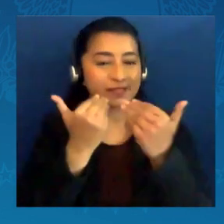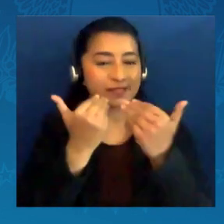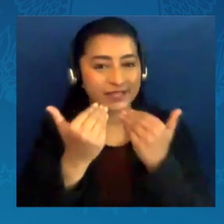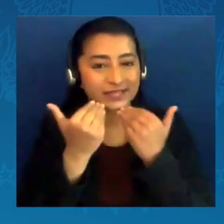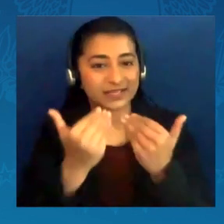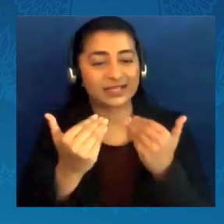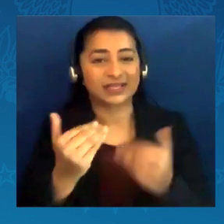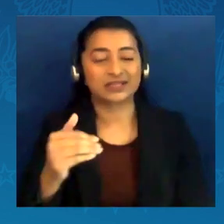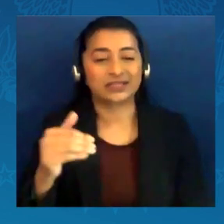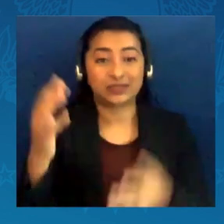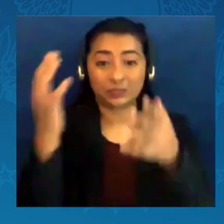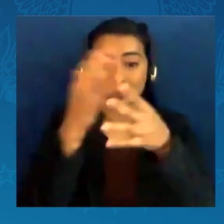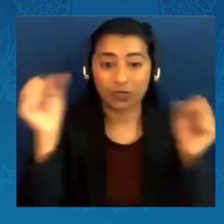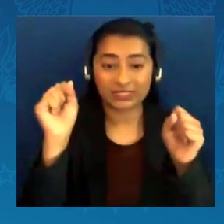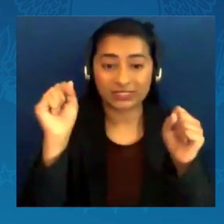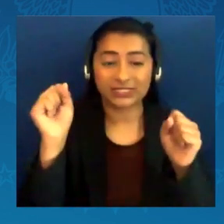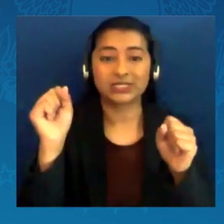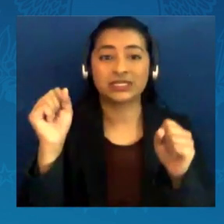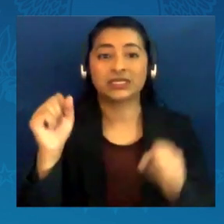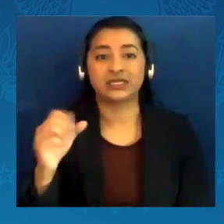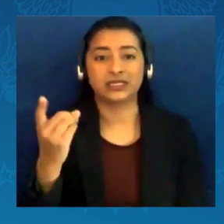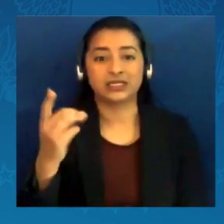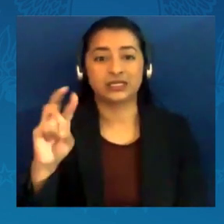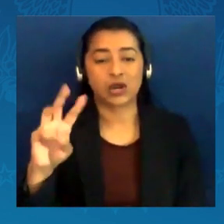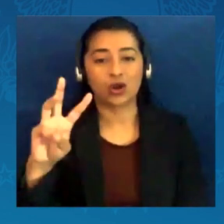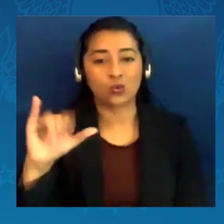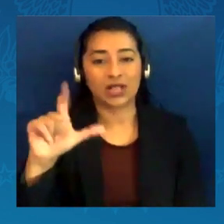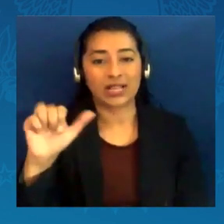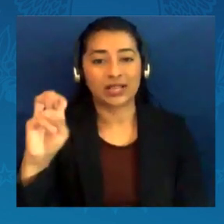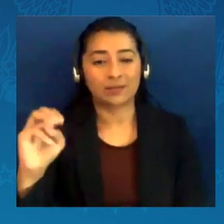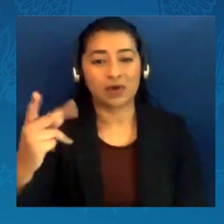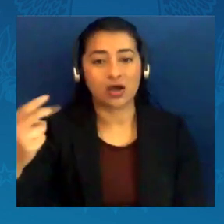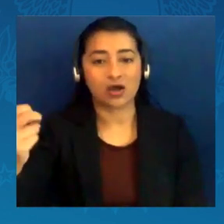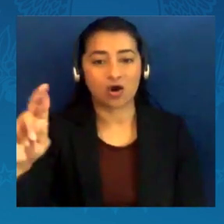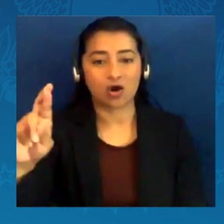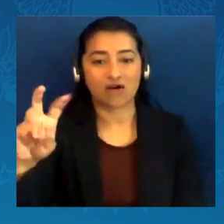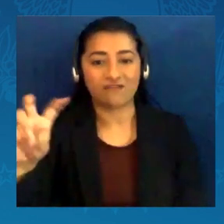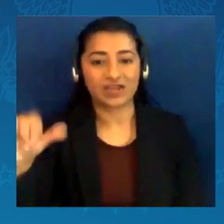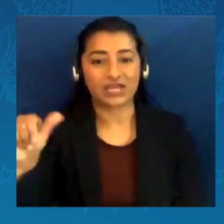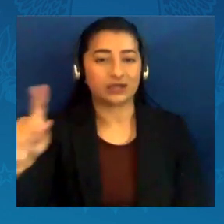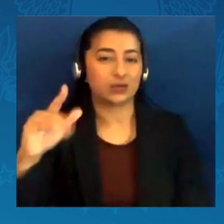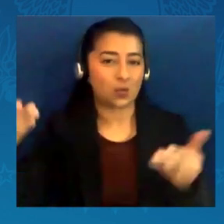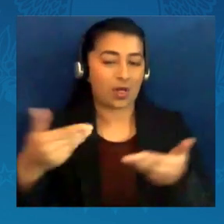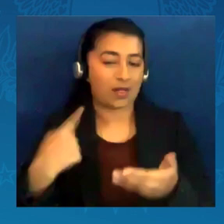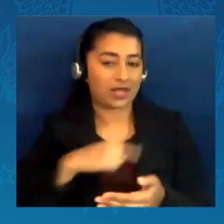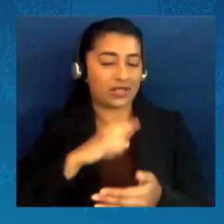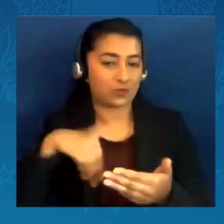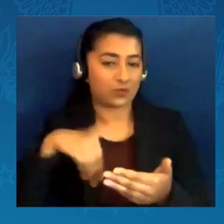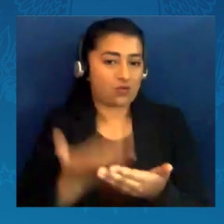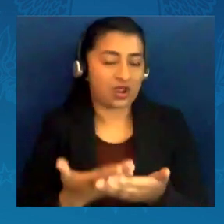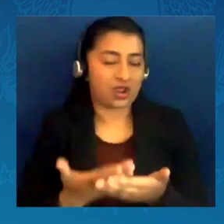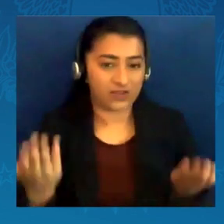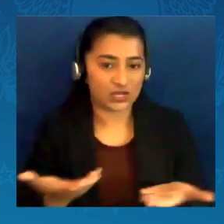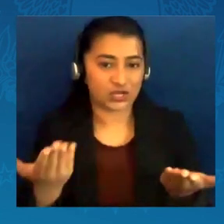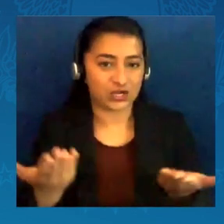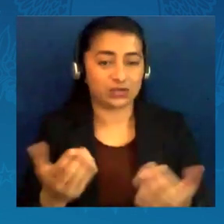Dr. William Harvey, who warmly greeted us on our arrival. Congresswoman Luria, thank you for your leadership,